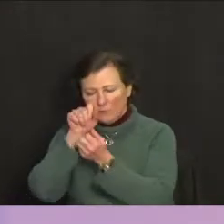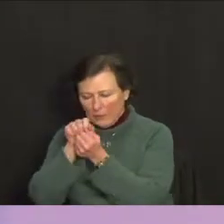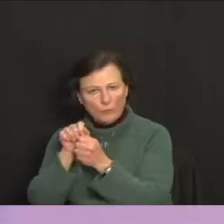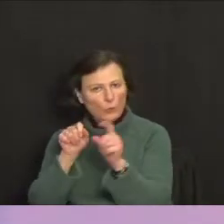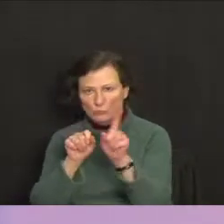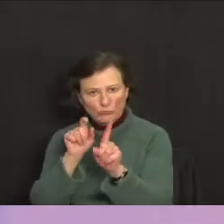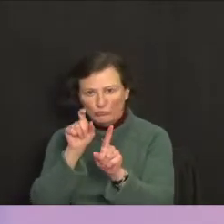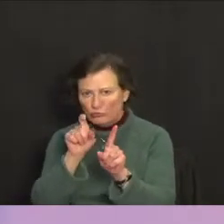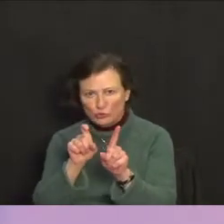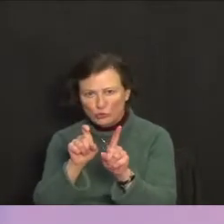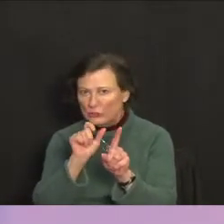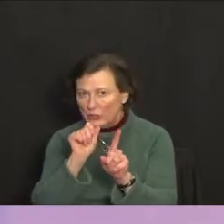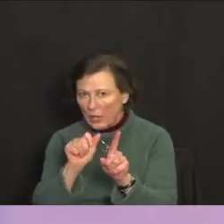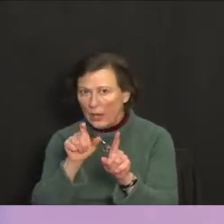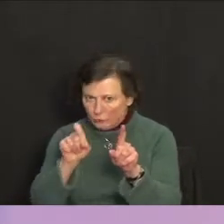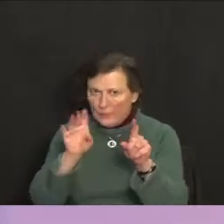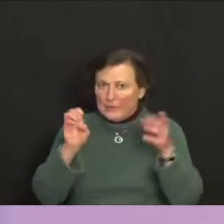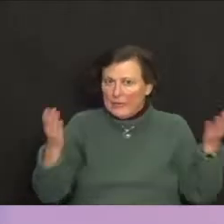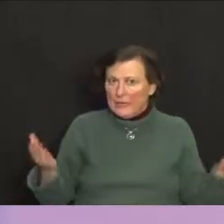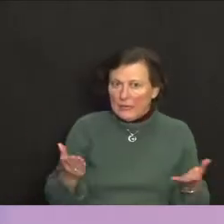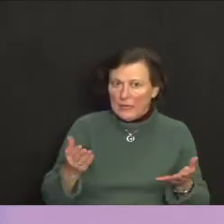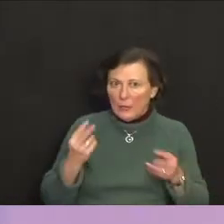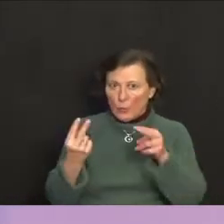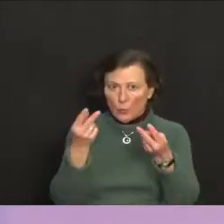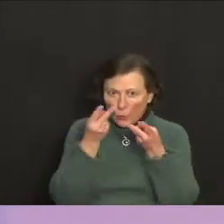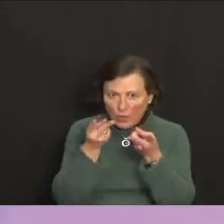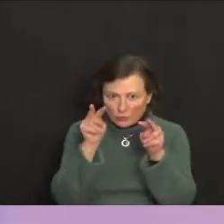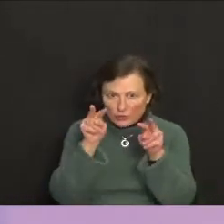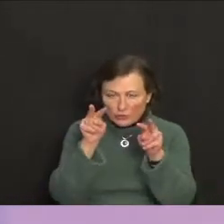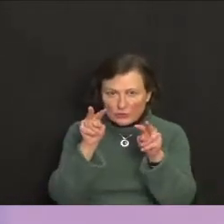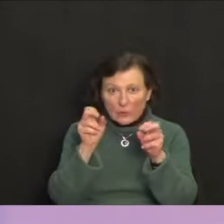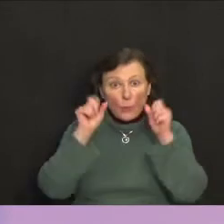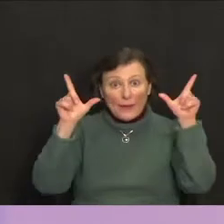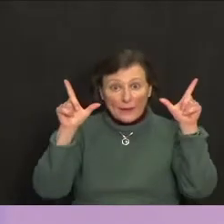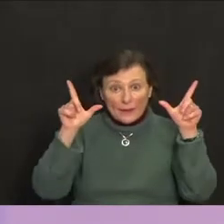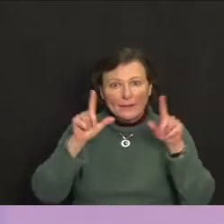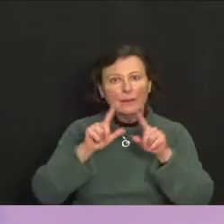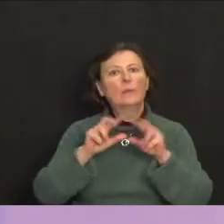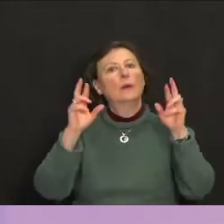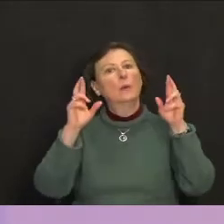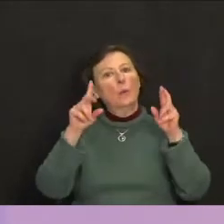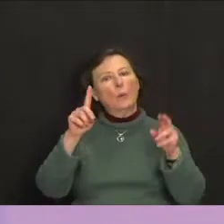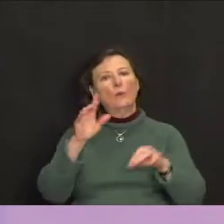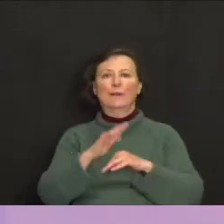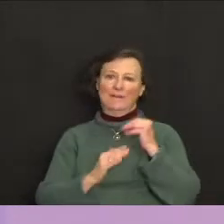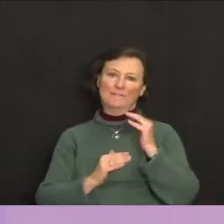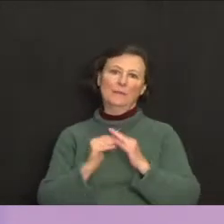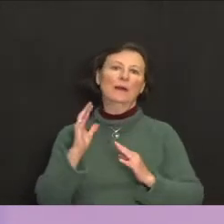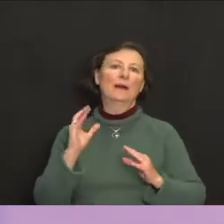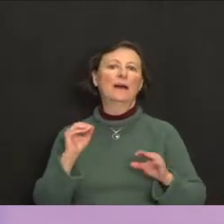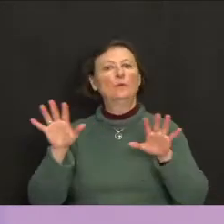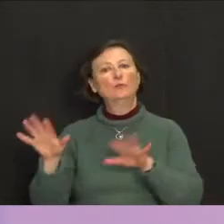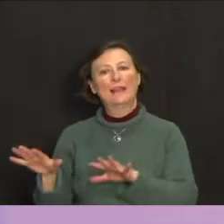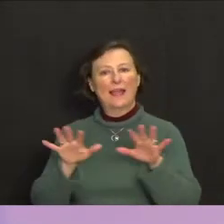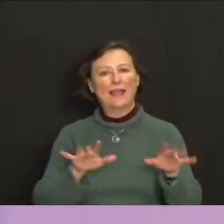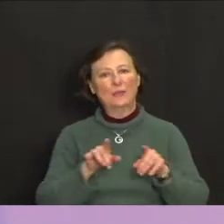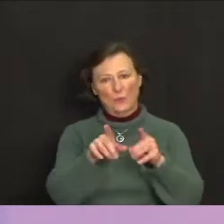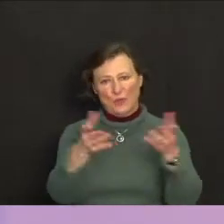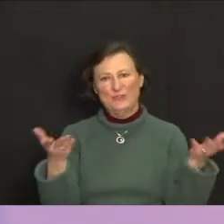here watching the service awake! But I hope you are comfortable and relaxed while you're here. Take a